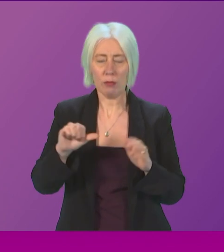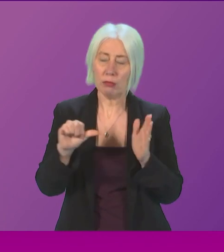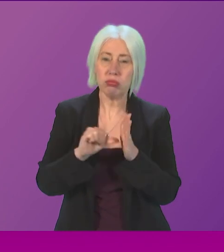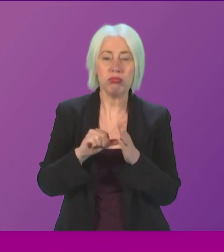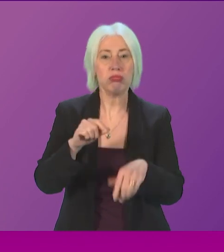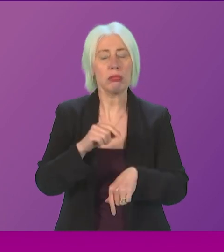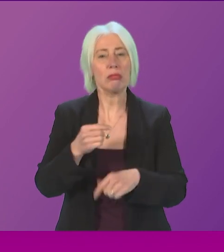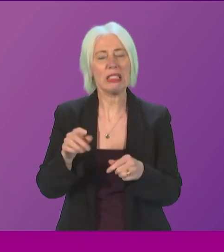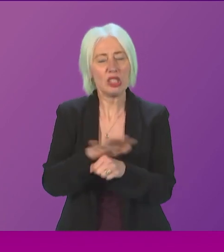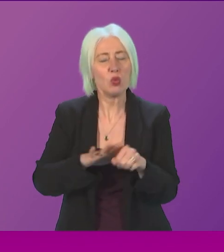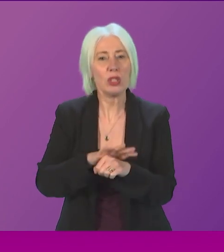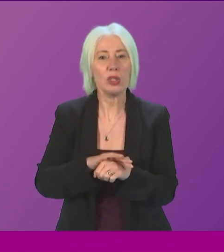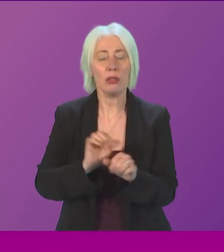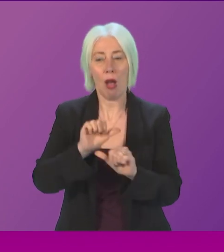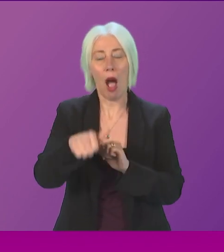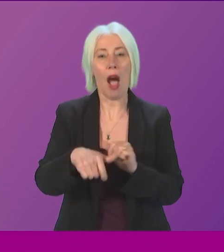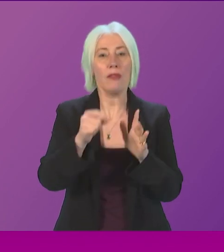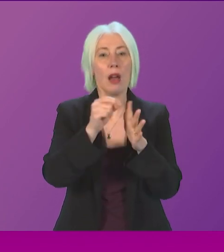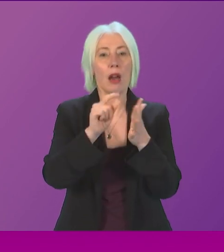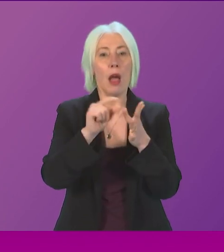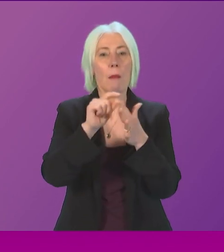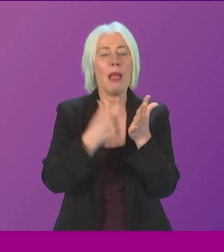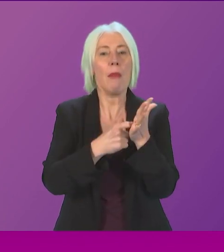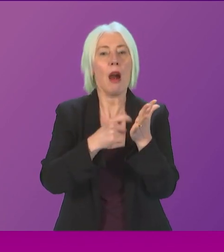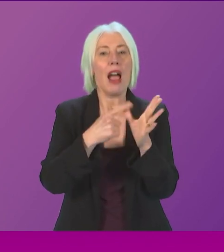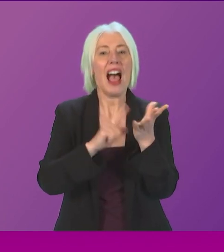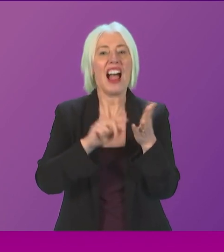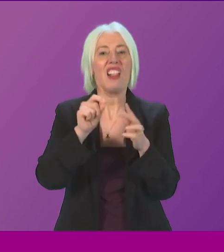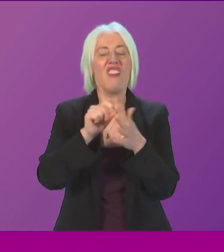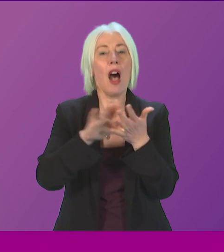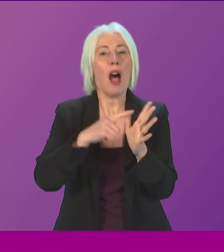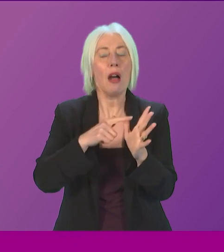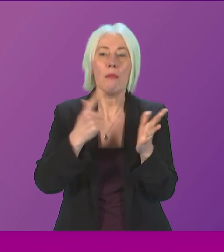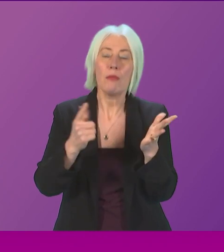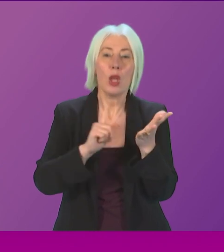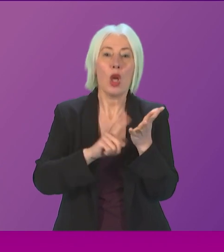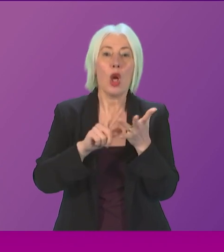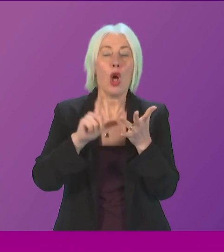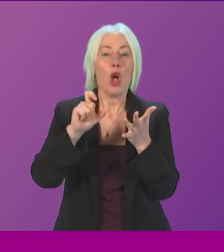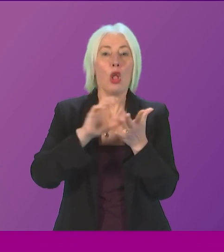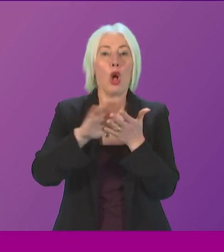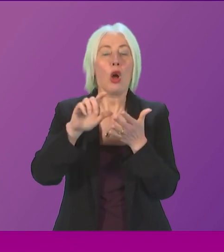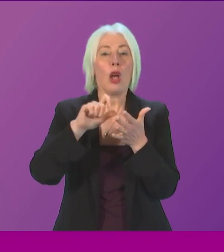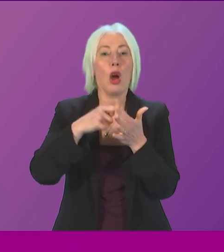aftermaths of Piper Alpha, the Lockerbie bombing and the Clutha helicopter crash.